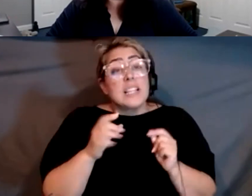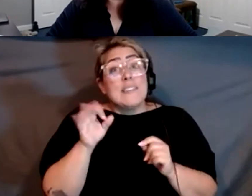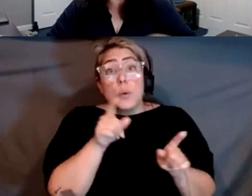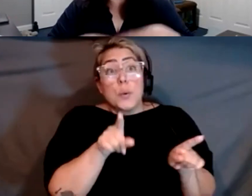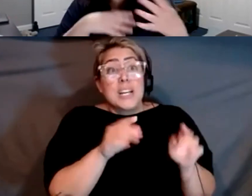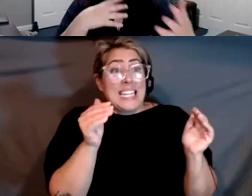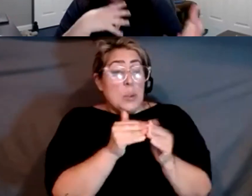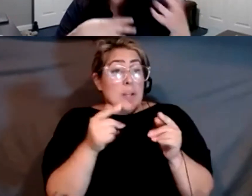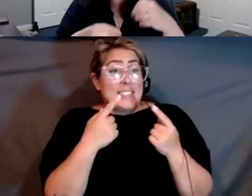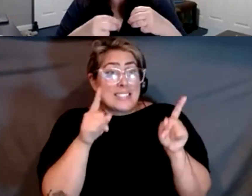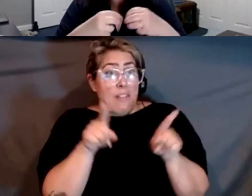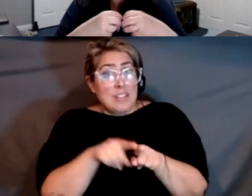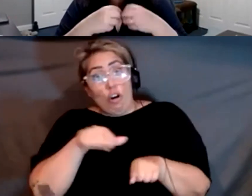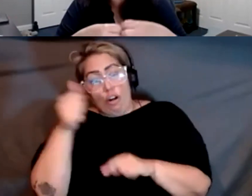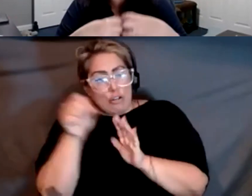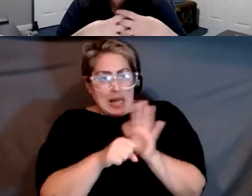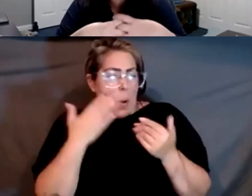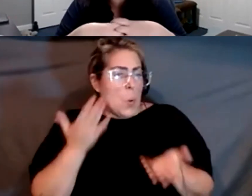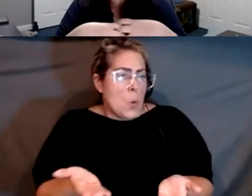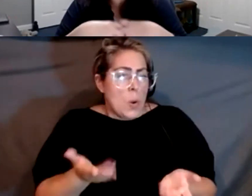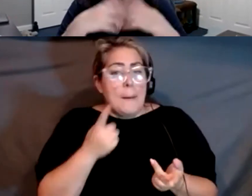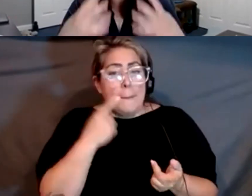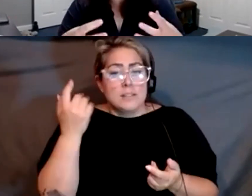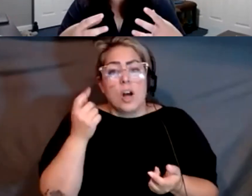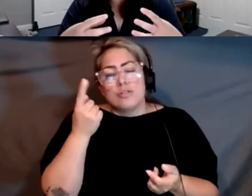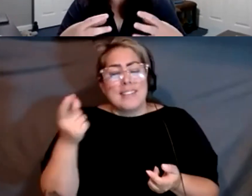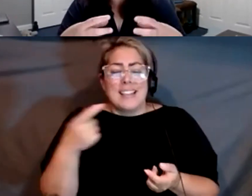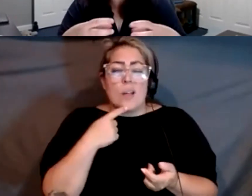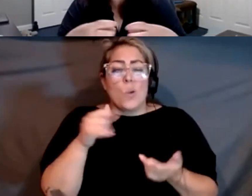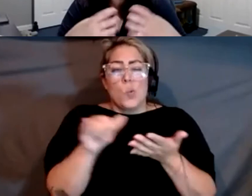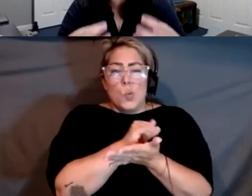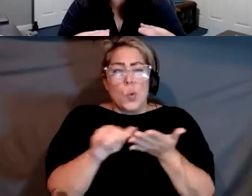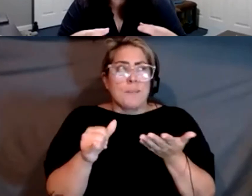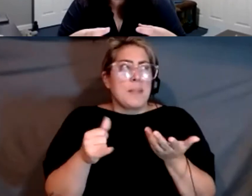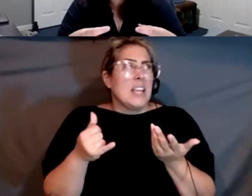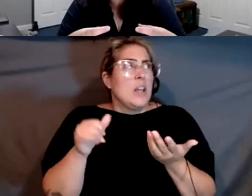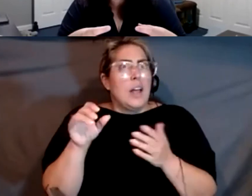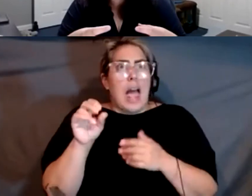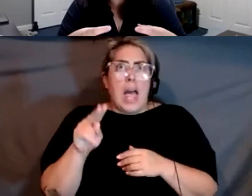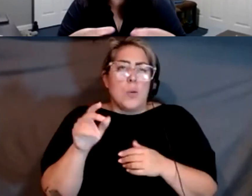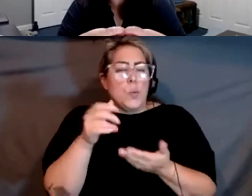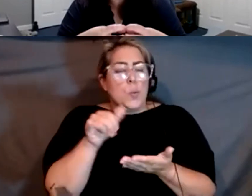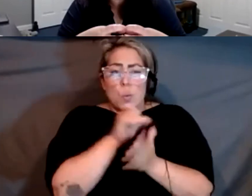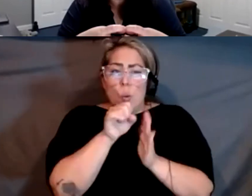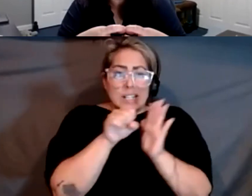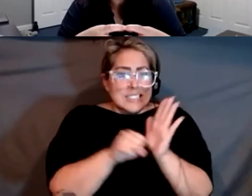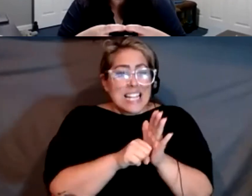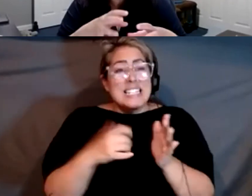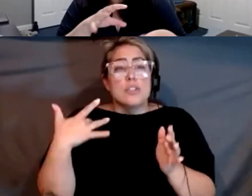is this traditional thunder of arts we kind of got split